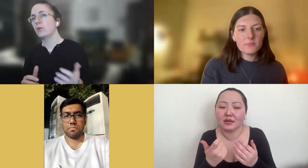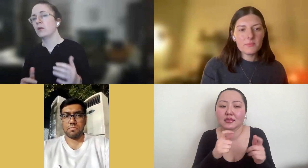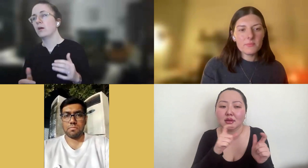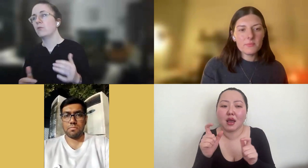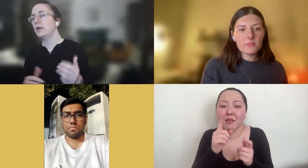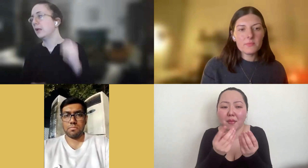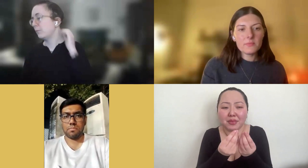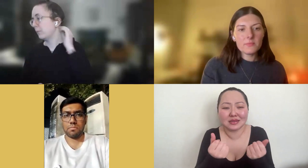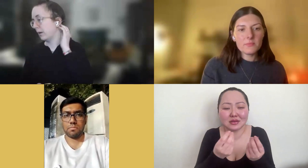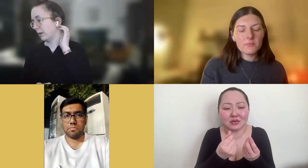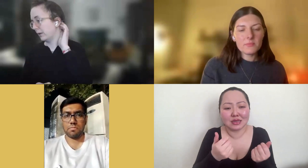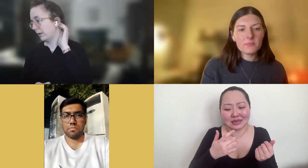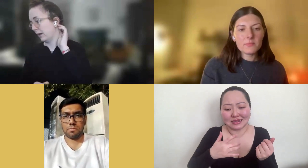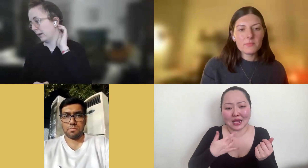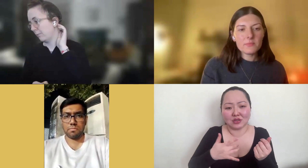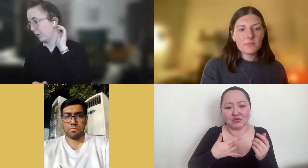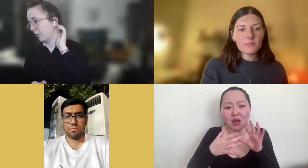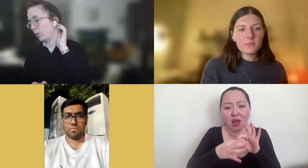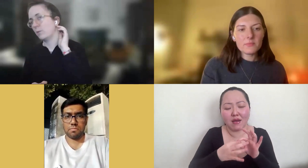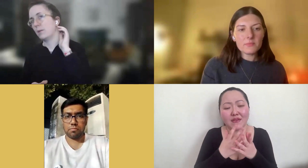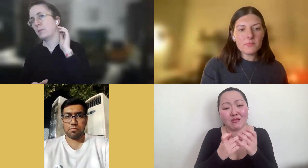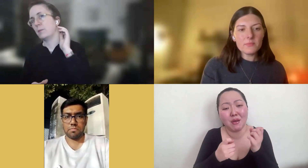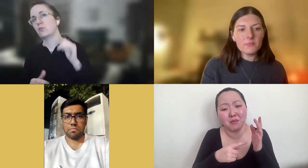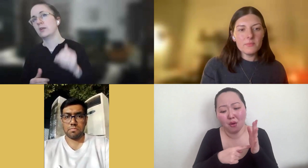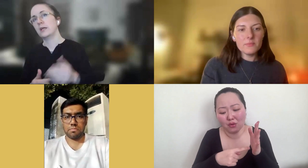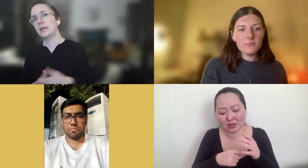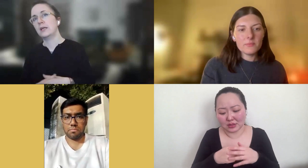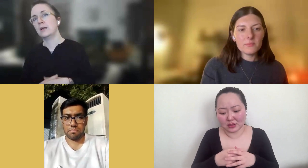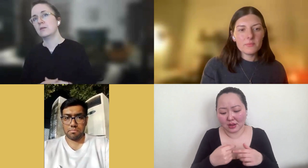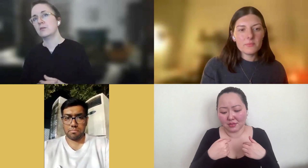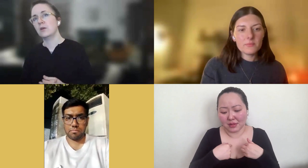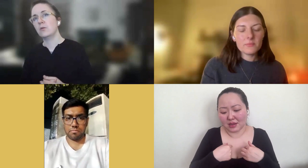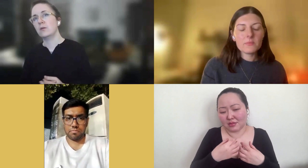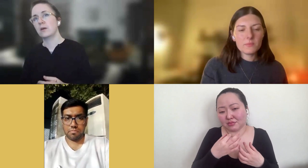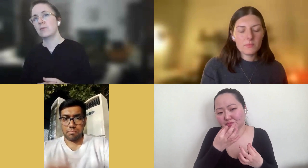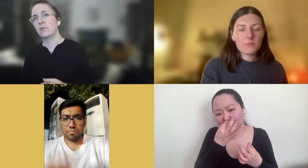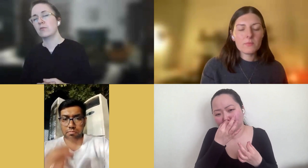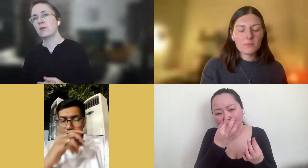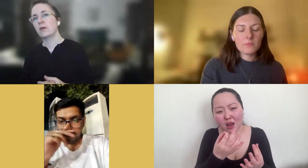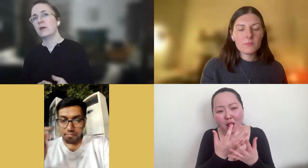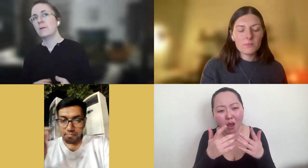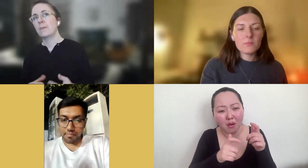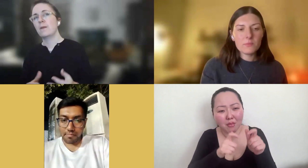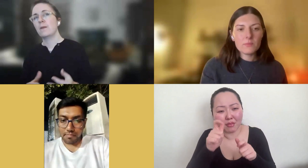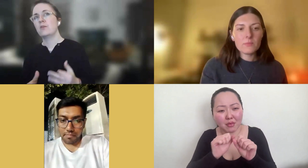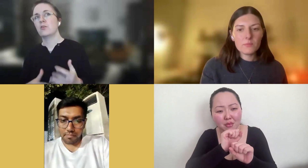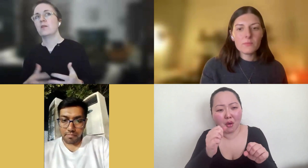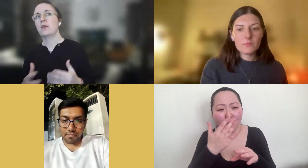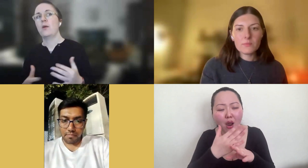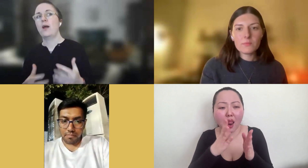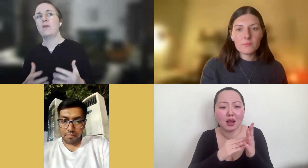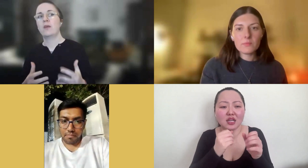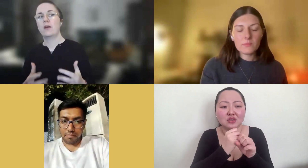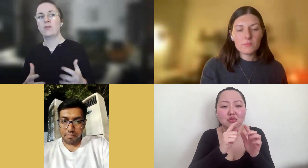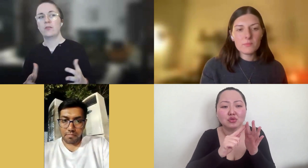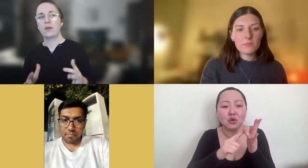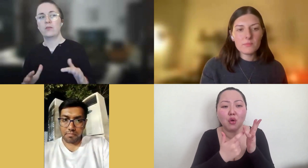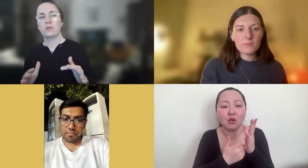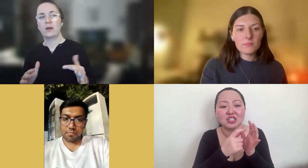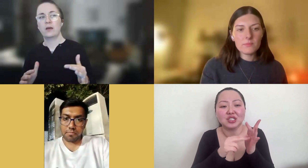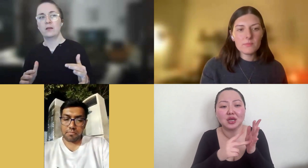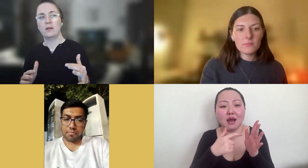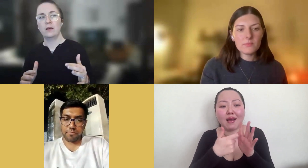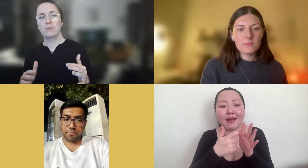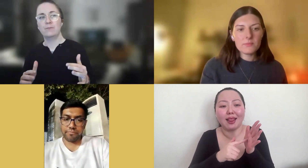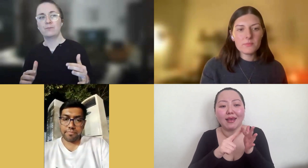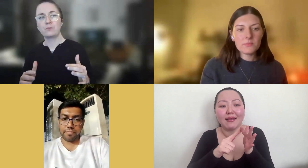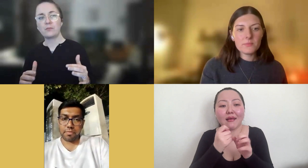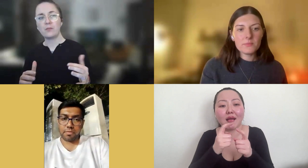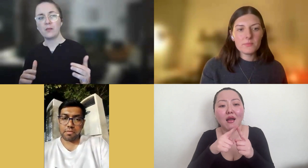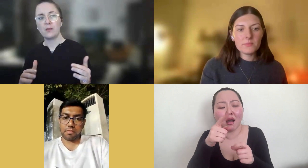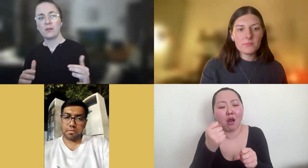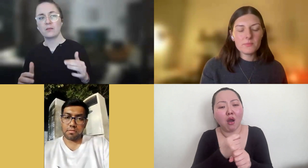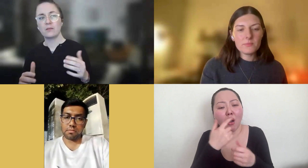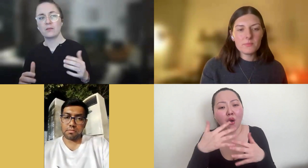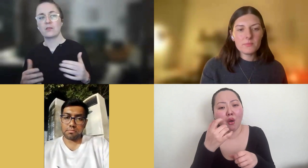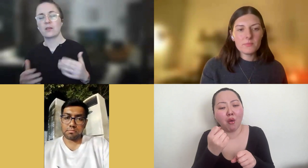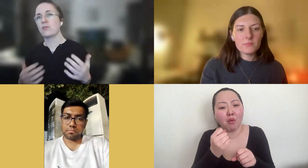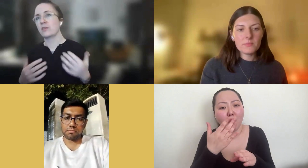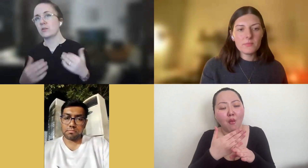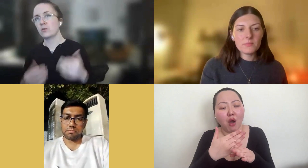important and led to a lot of work like Georgina Kleege do, to ensure that you have that, it is